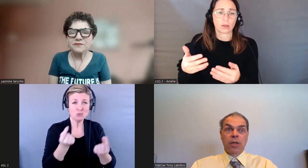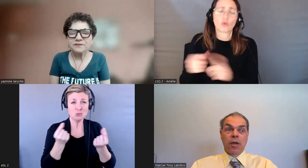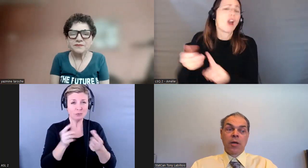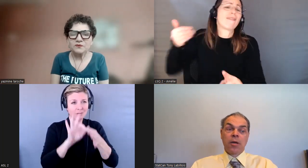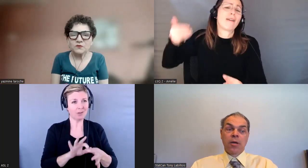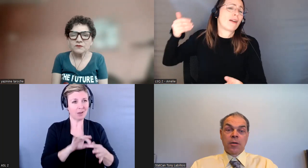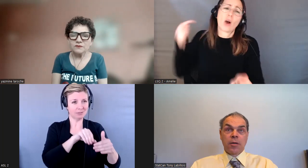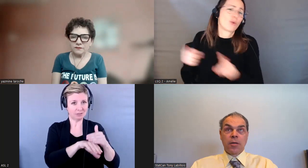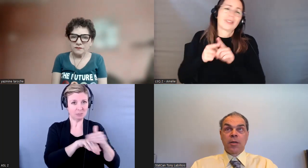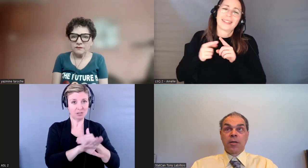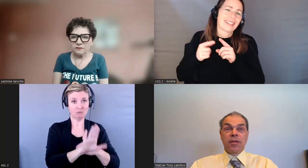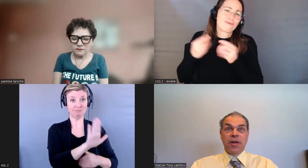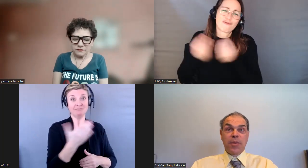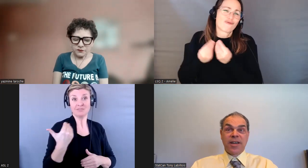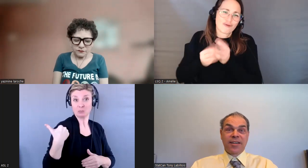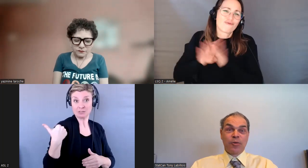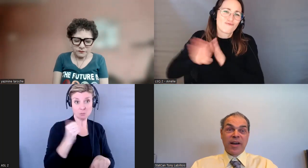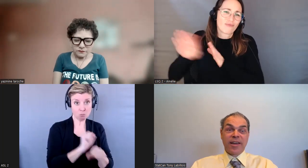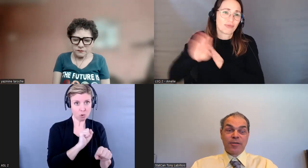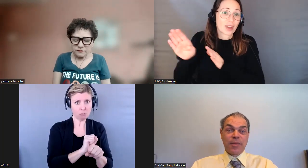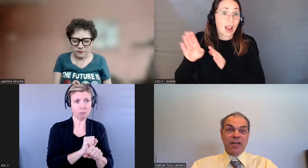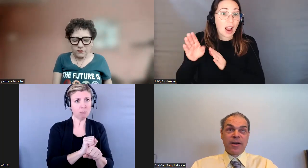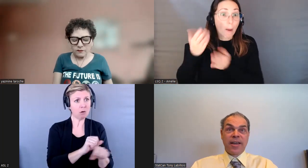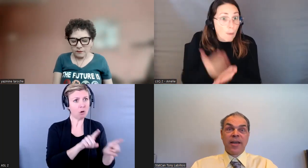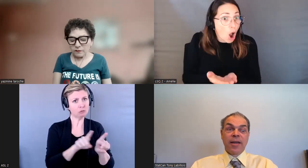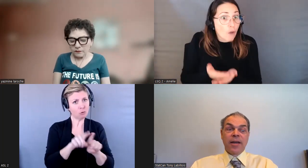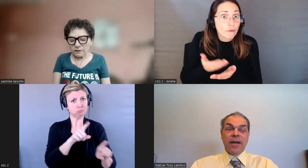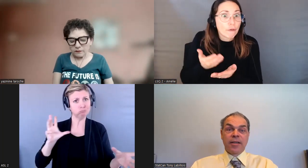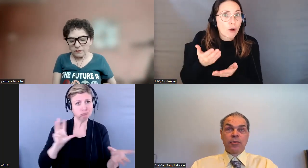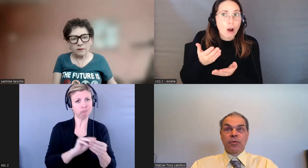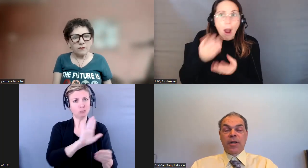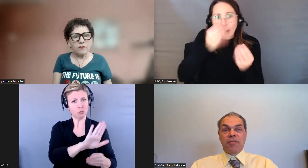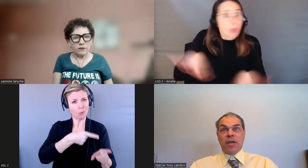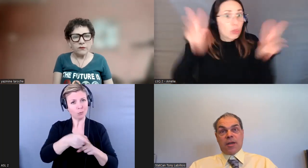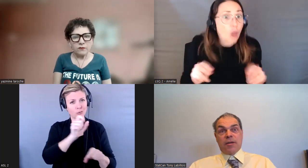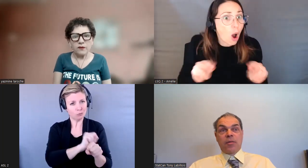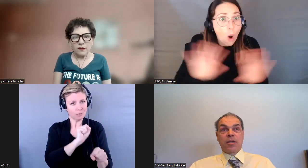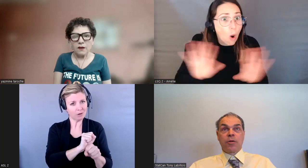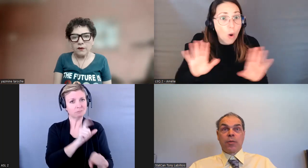in every time to just to show that you couldn't stop with the the barriers you always have